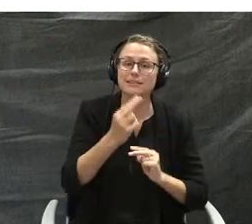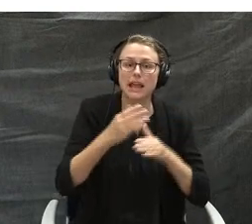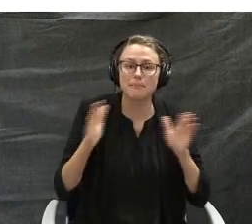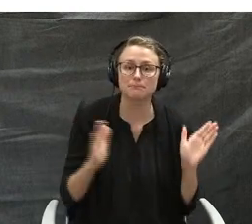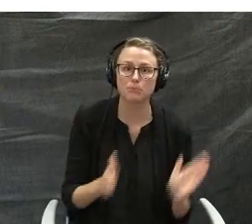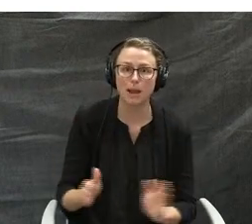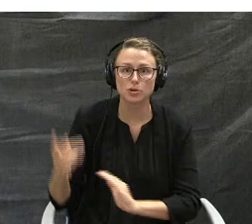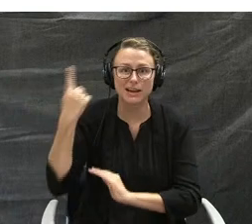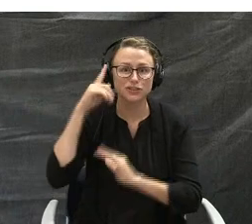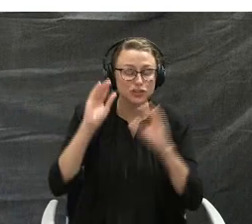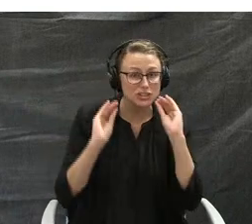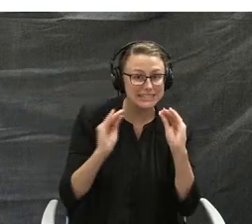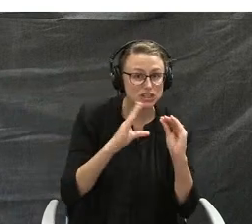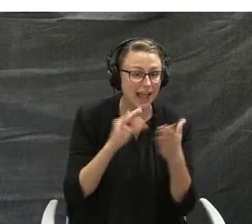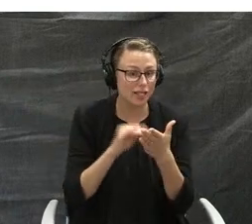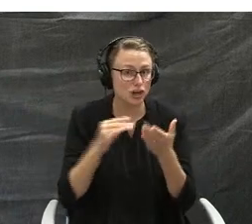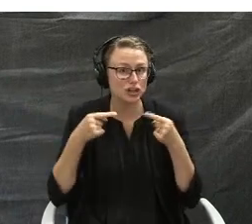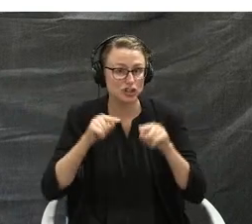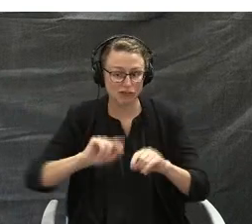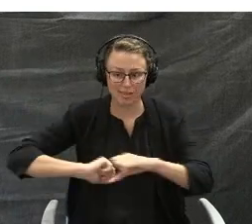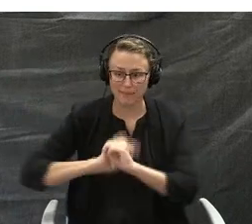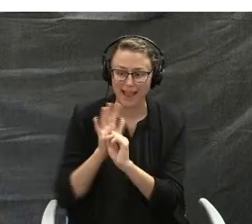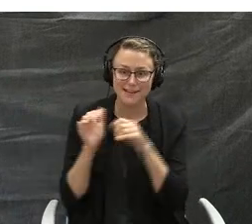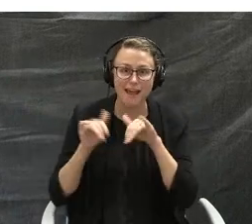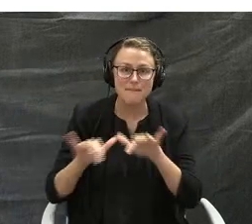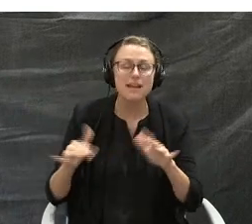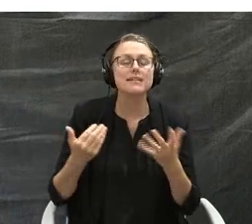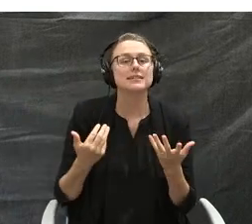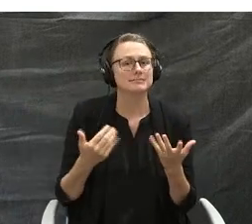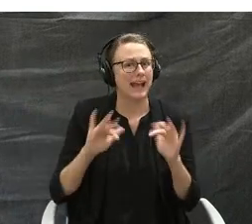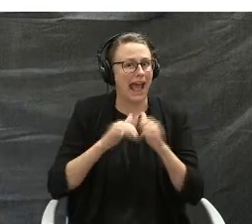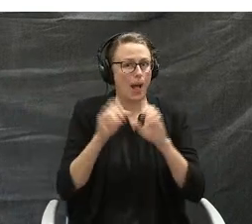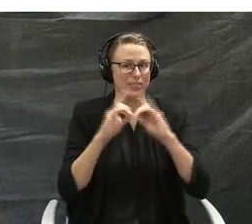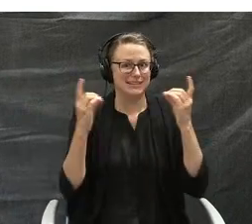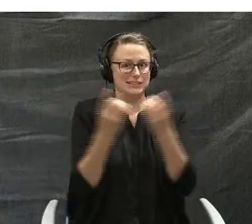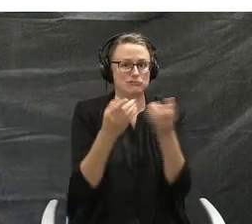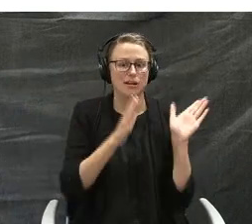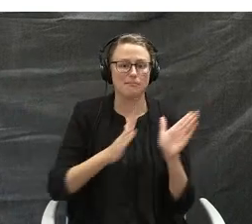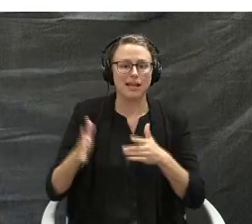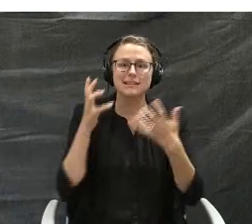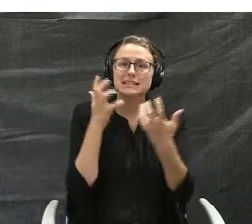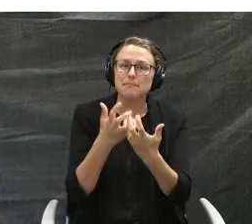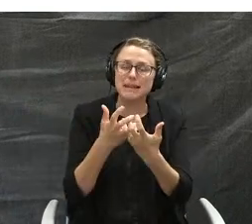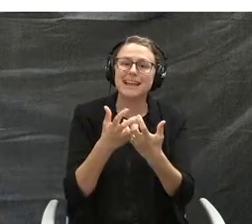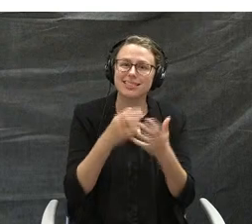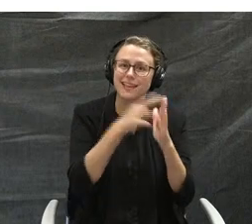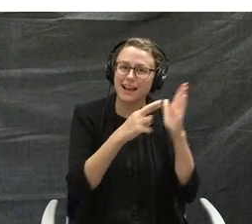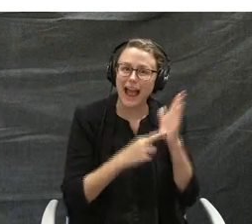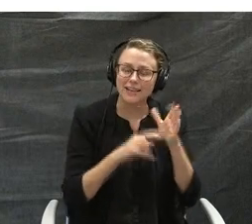learning during the pandemic. How the district plans to meet the guidelines regarding HVAC ventilation and filtration.